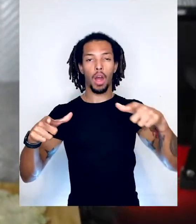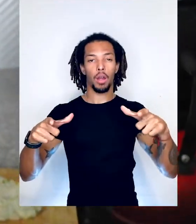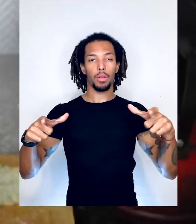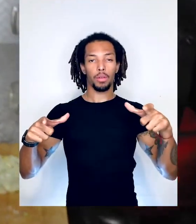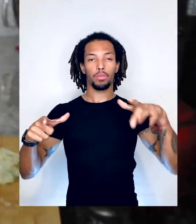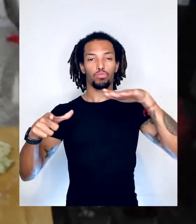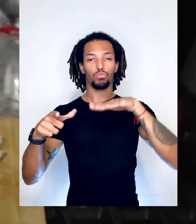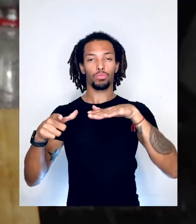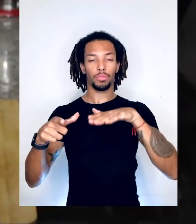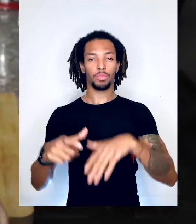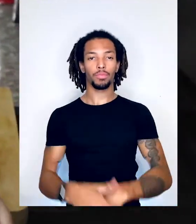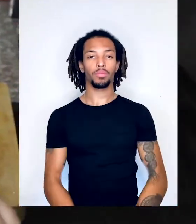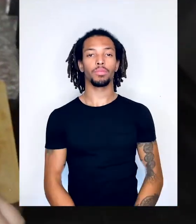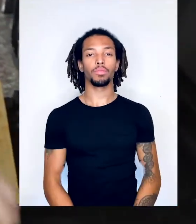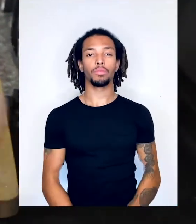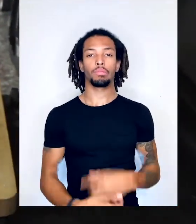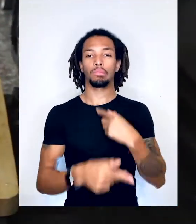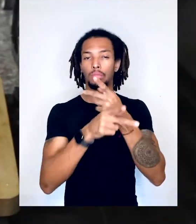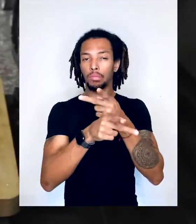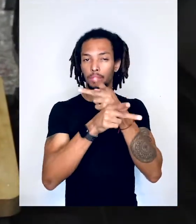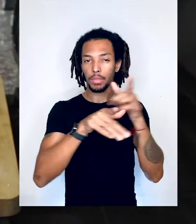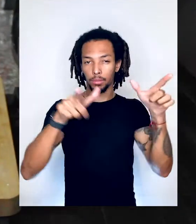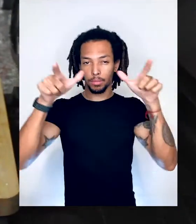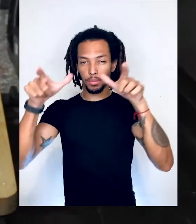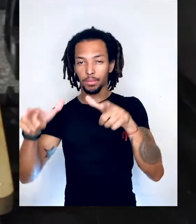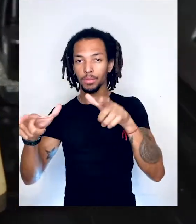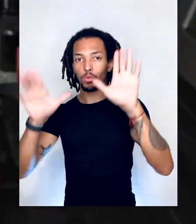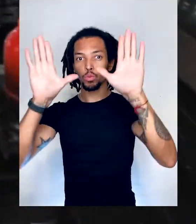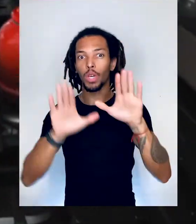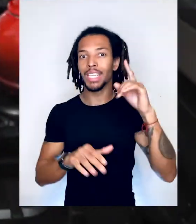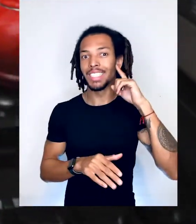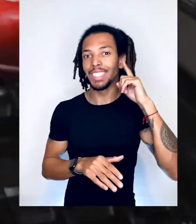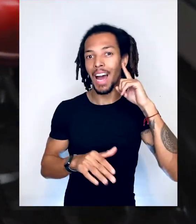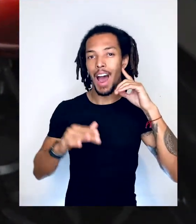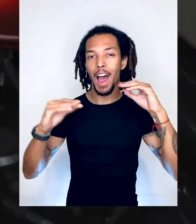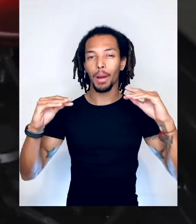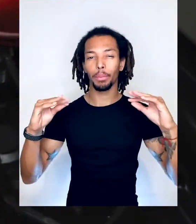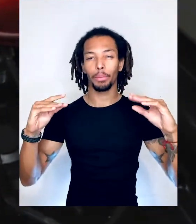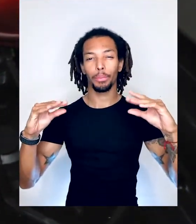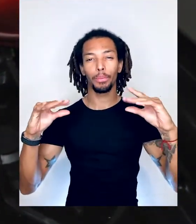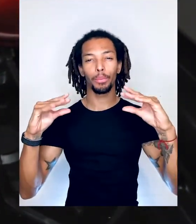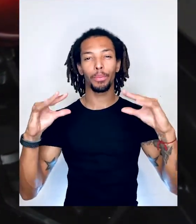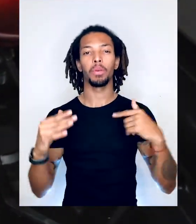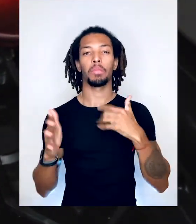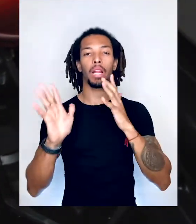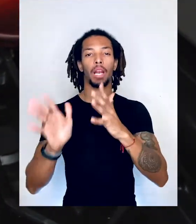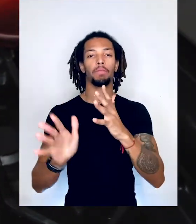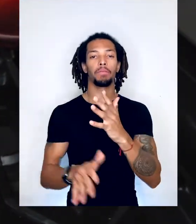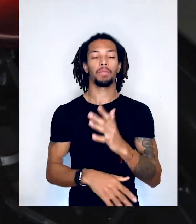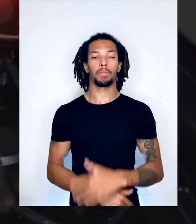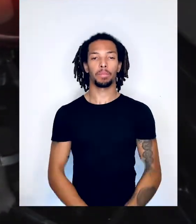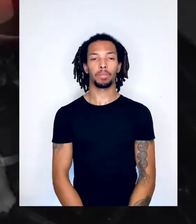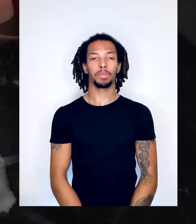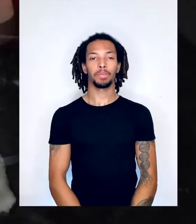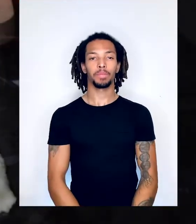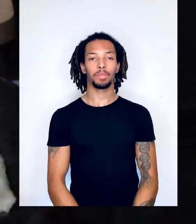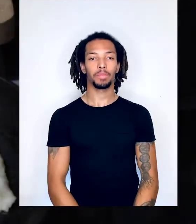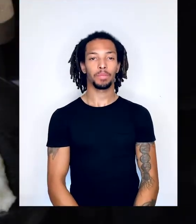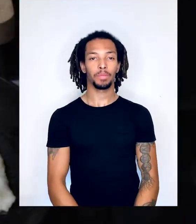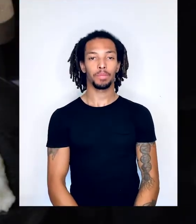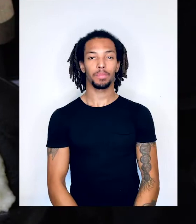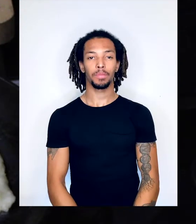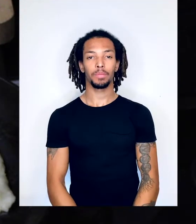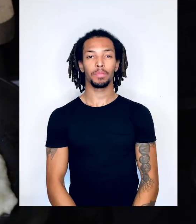now i'm just gonna carefully drop it in! That's a great sound. I''m just going to leave that alone